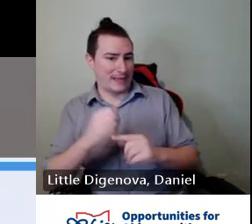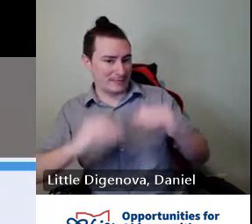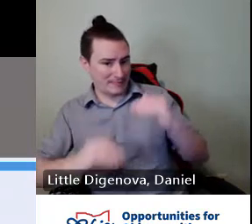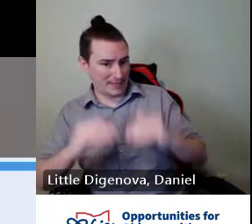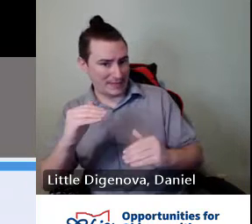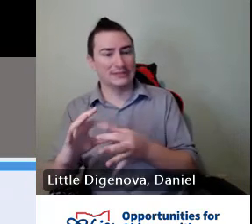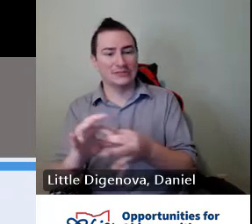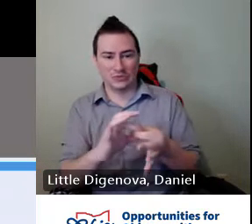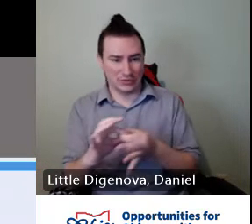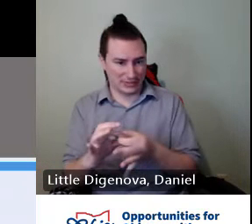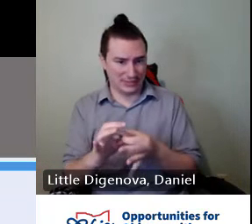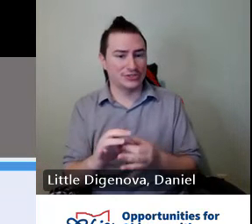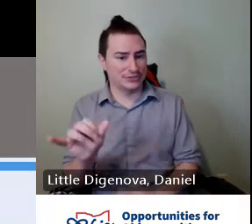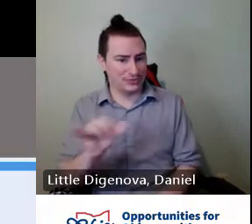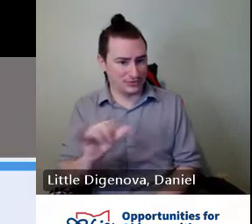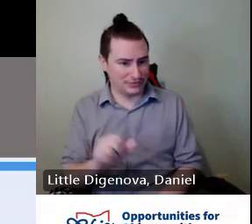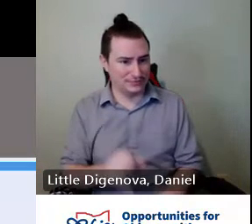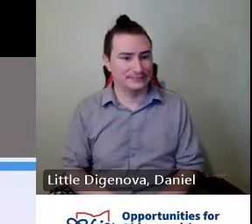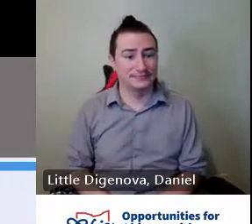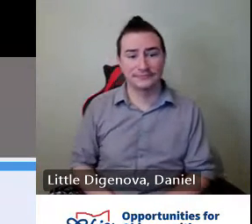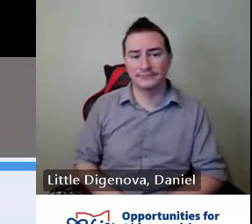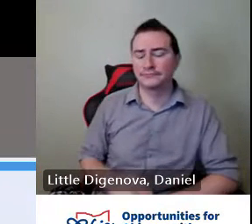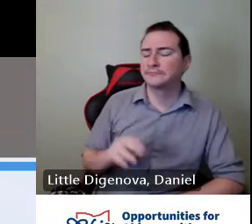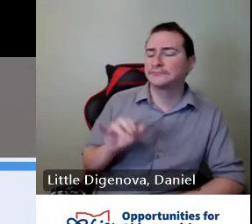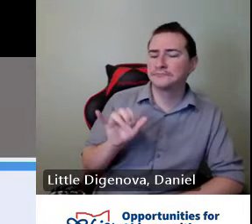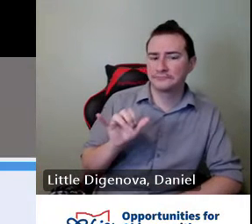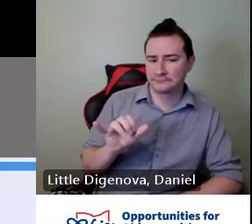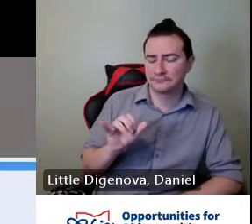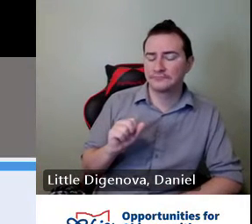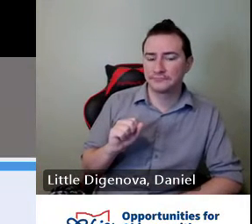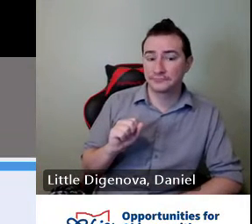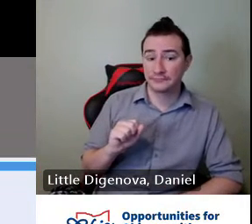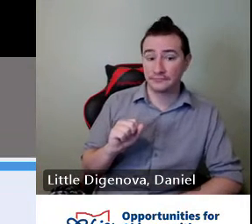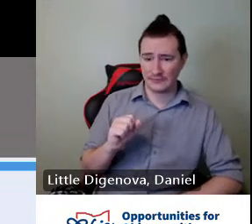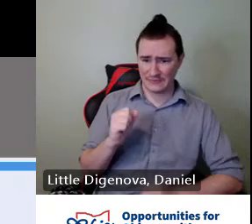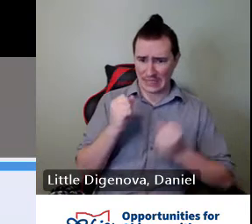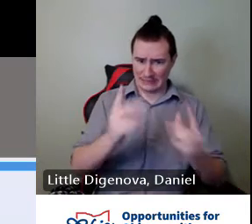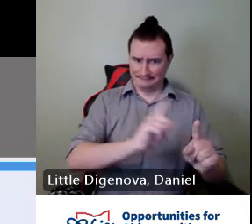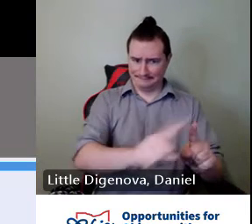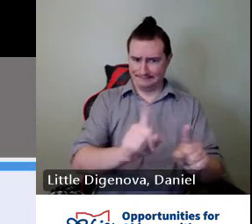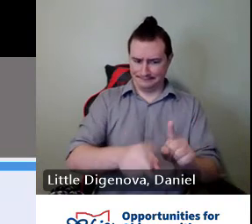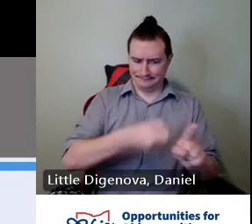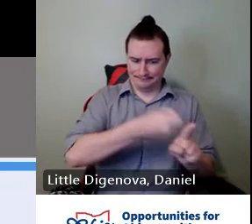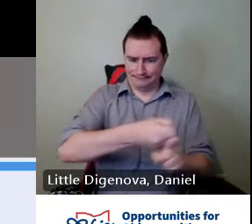Julie: Shelly, if a variety of functions in the body can be impacted, there are probably important considerations when